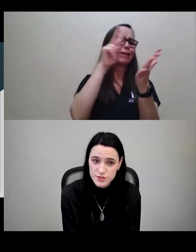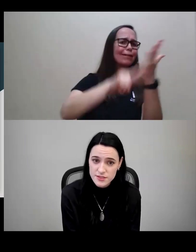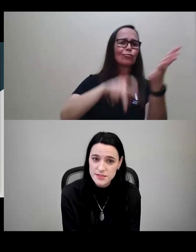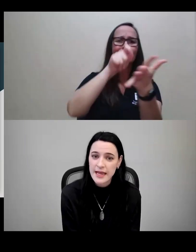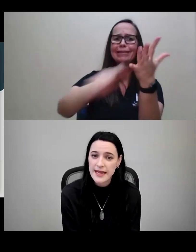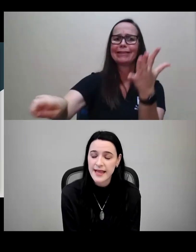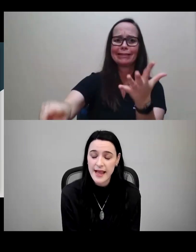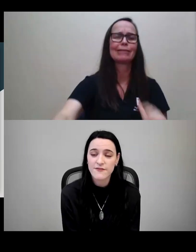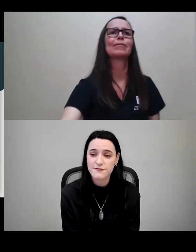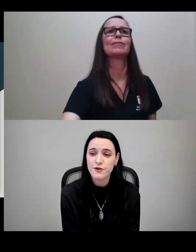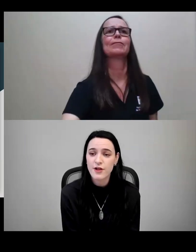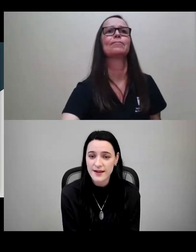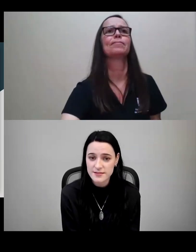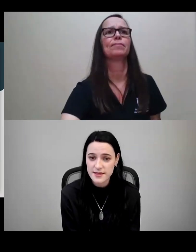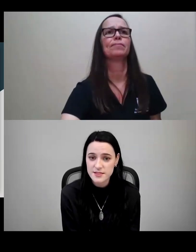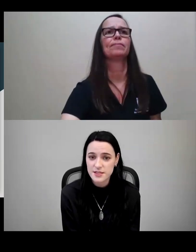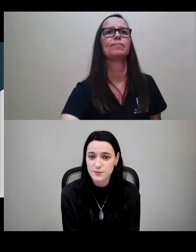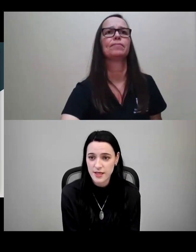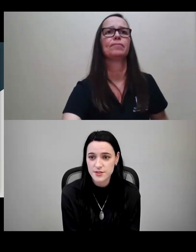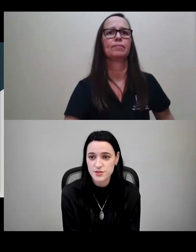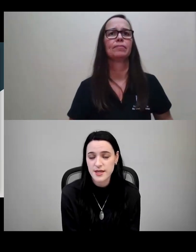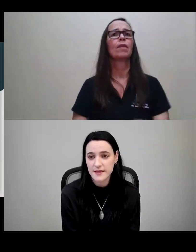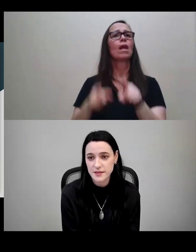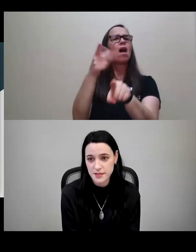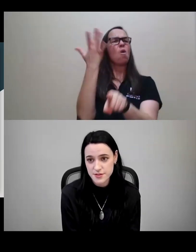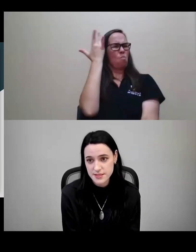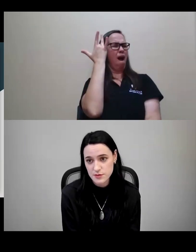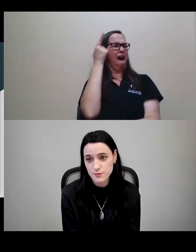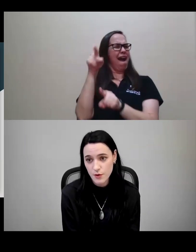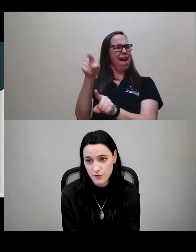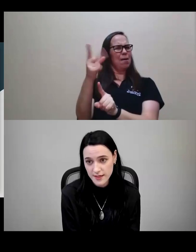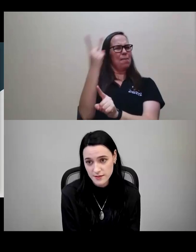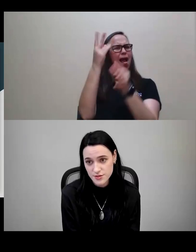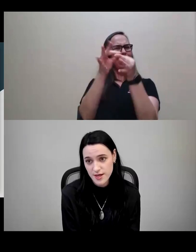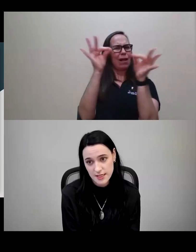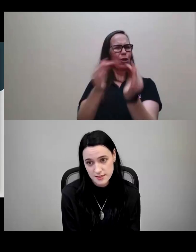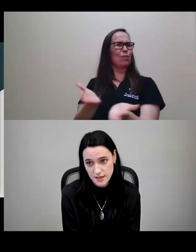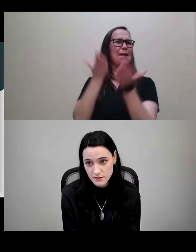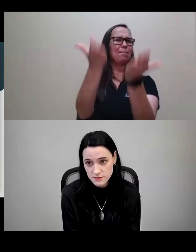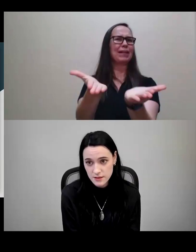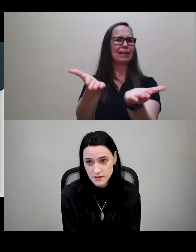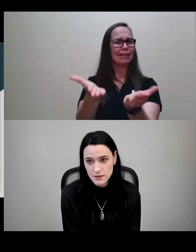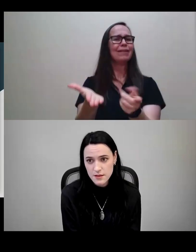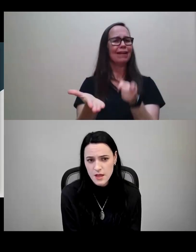languages and having full access to communication and literacy with both English and ASL.